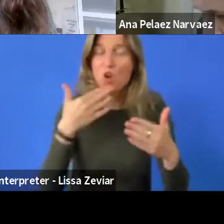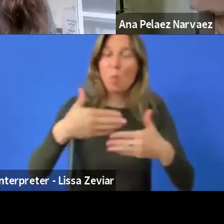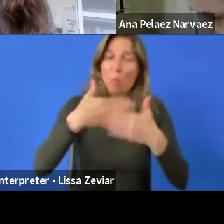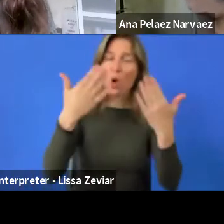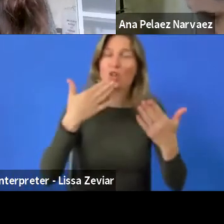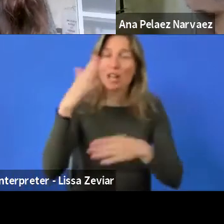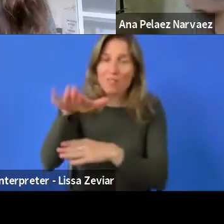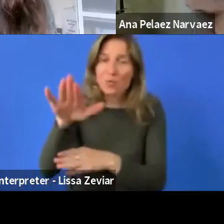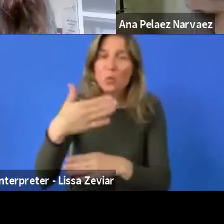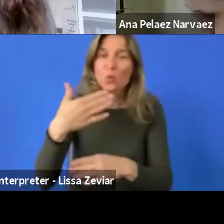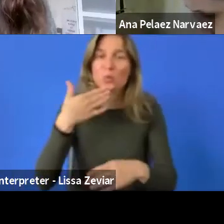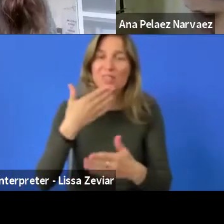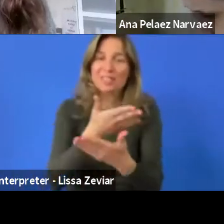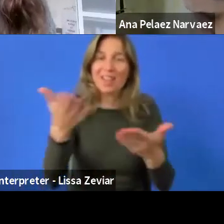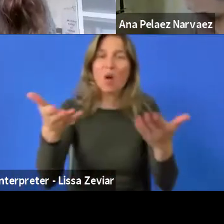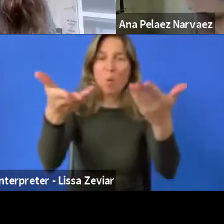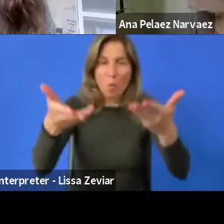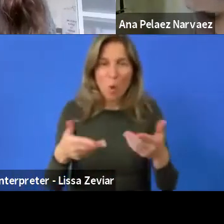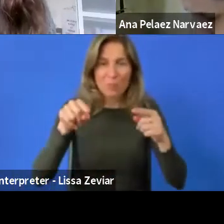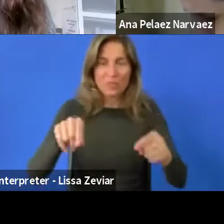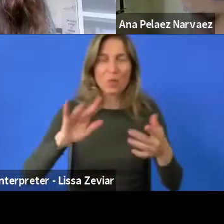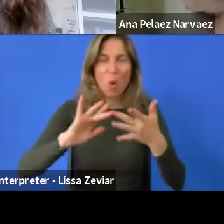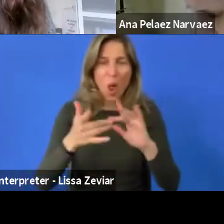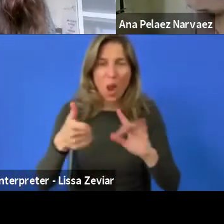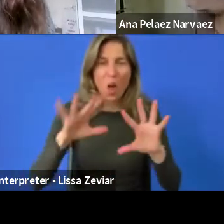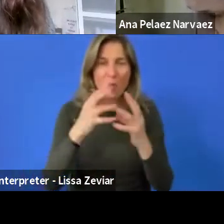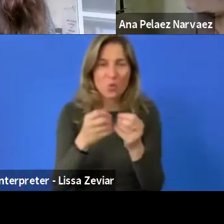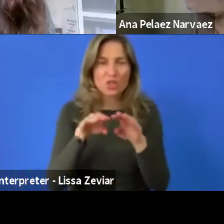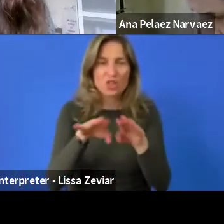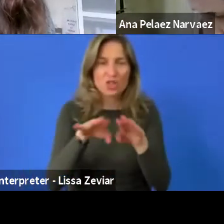Welcome to this online workshop on using the UN optional protocol